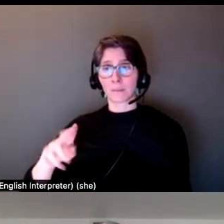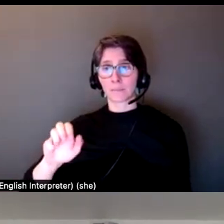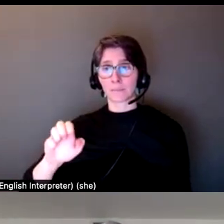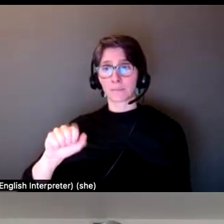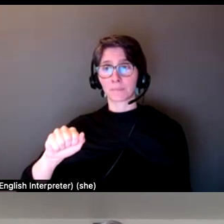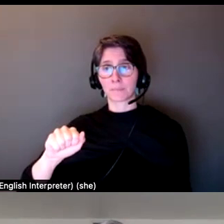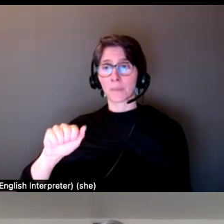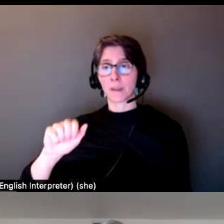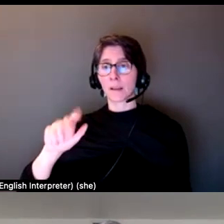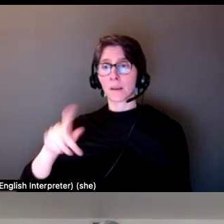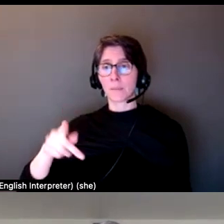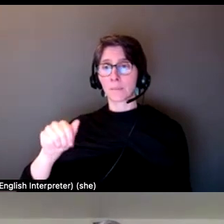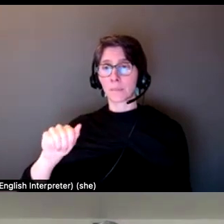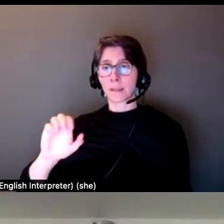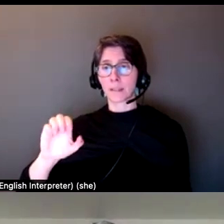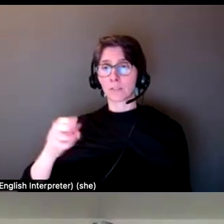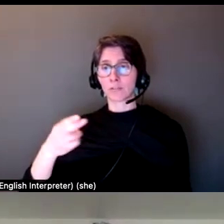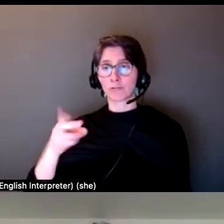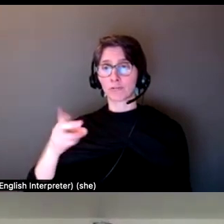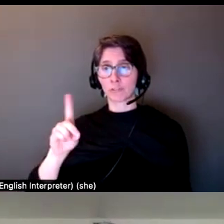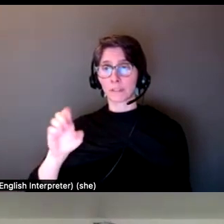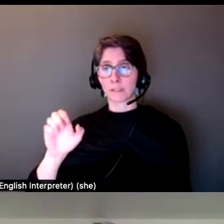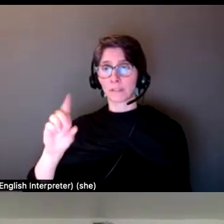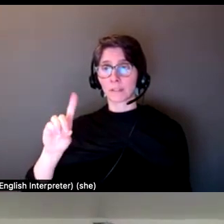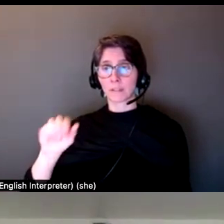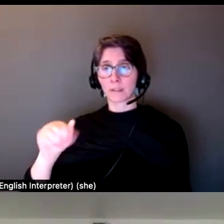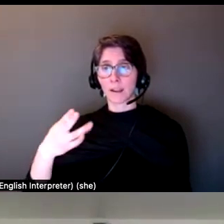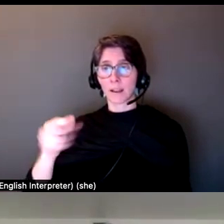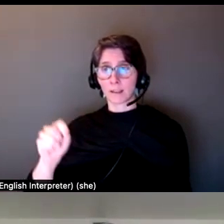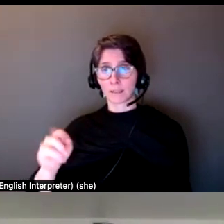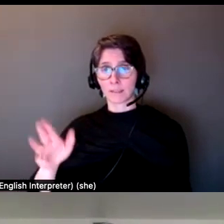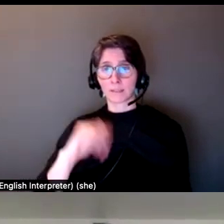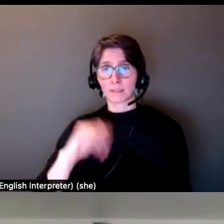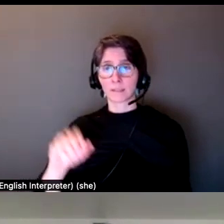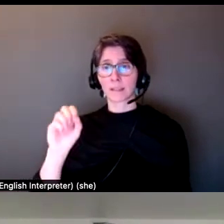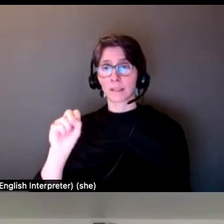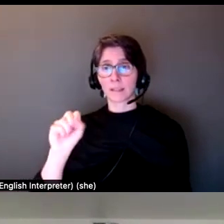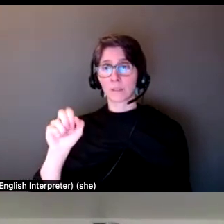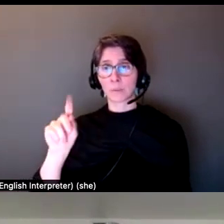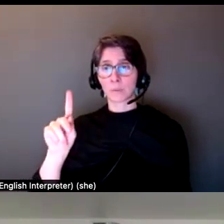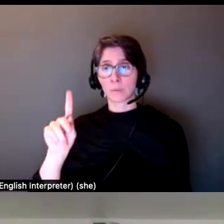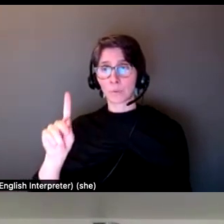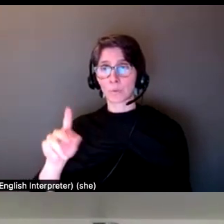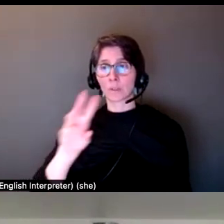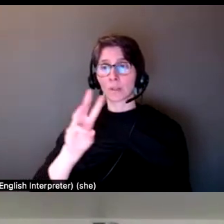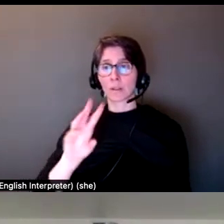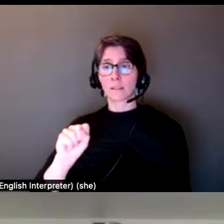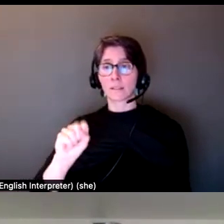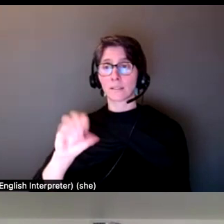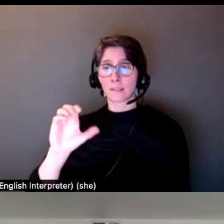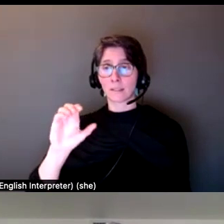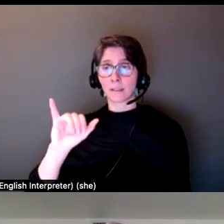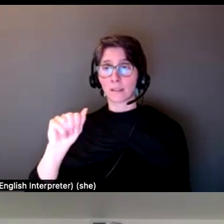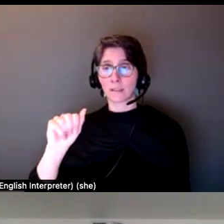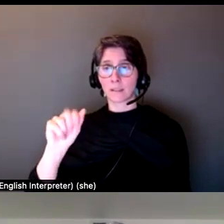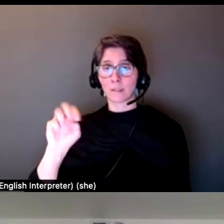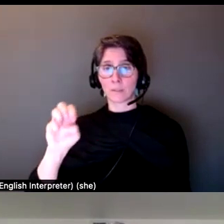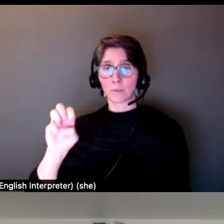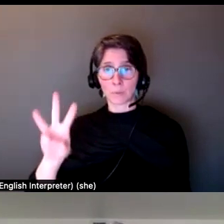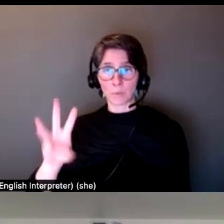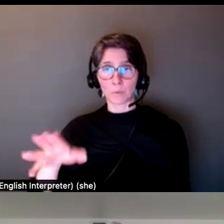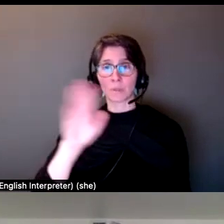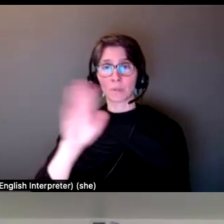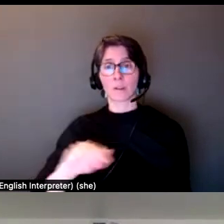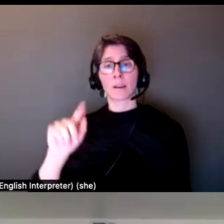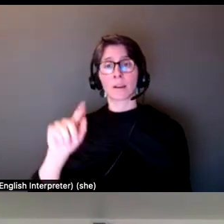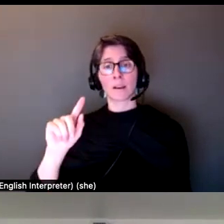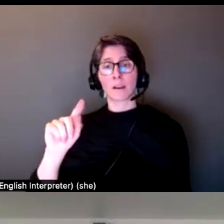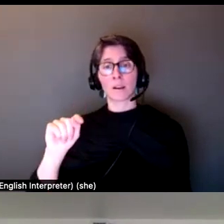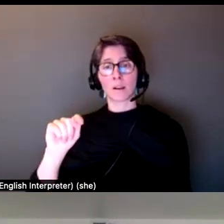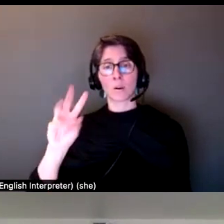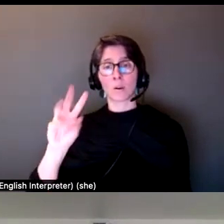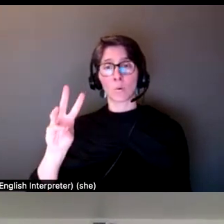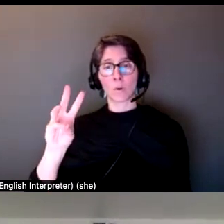Scia’new, T’Sou-ke and W̱SÁNEĆ peoples. Here's what you can expect from today's event.